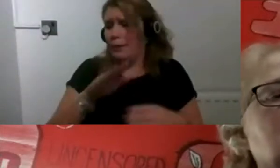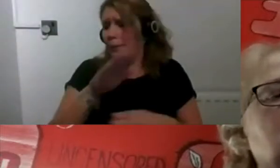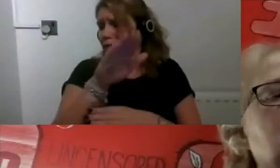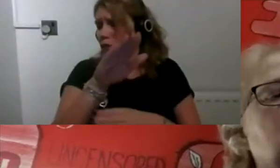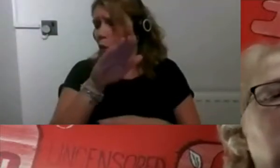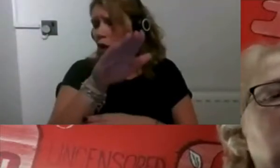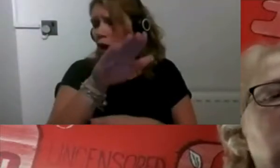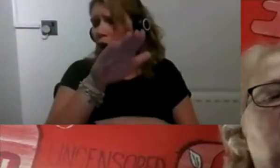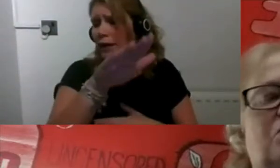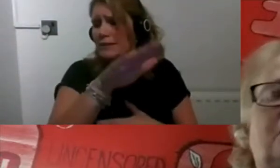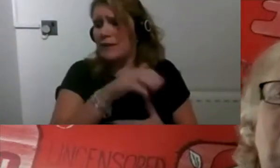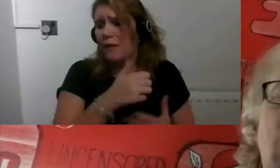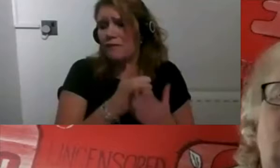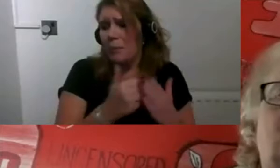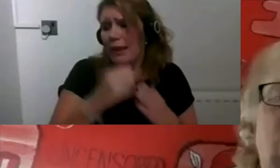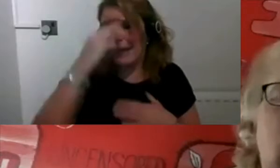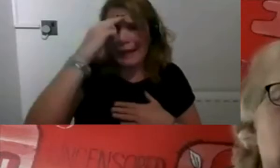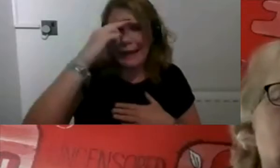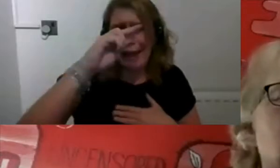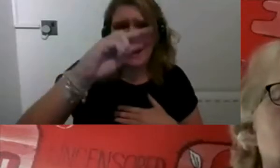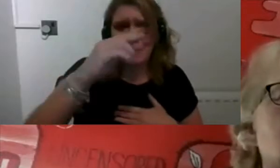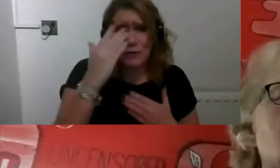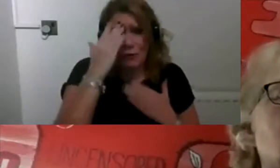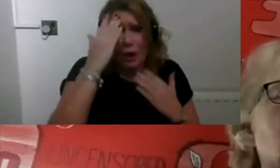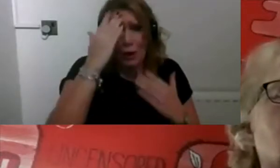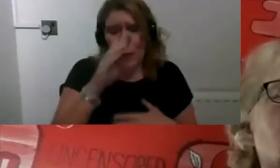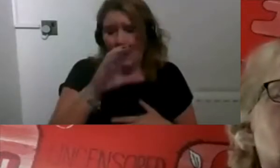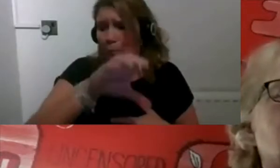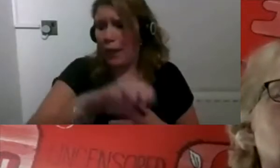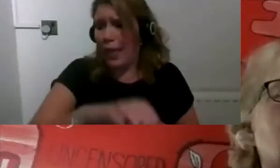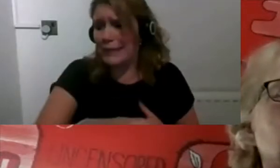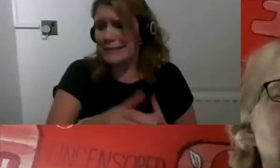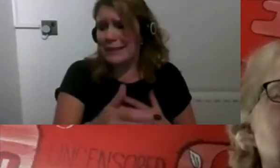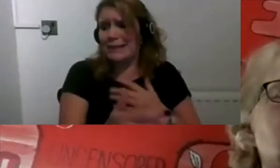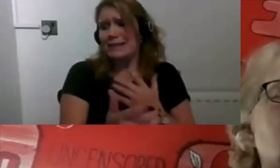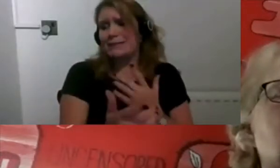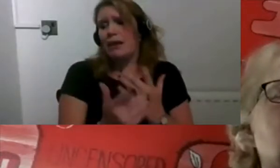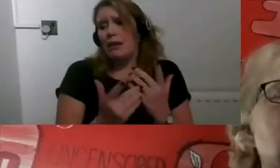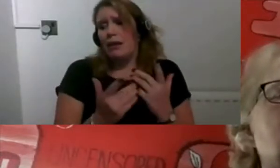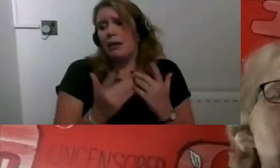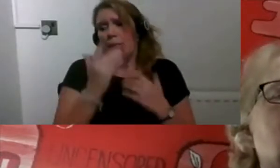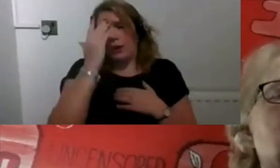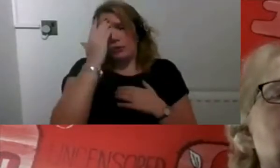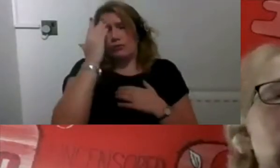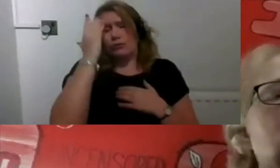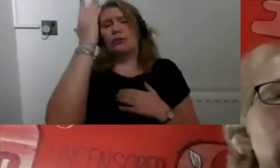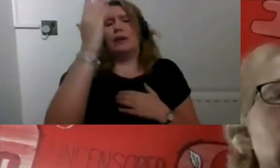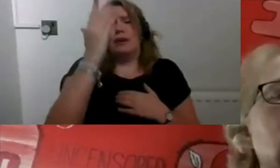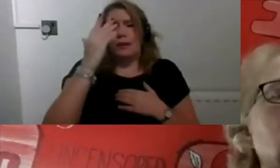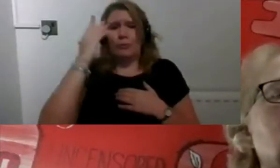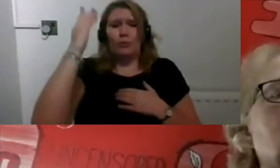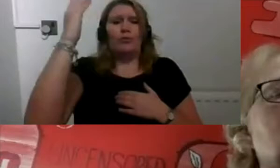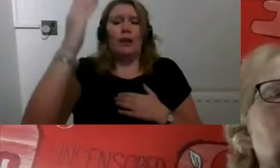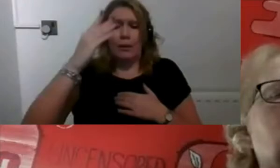Carrying me away To dreams within dreams... I swam with the stars And danced on the moon,